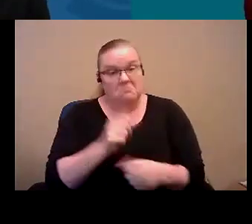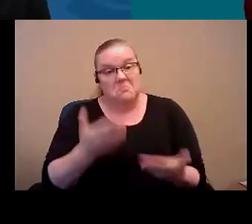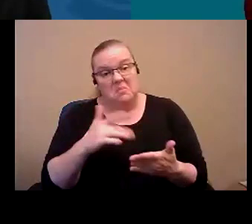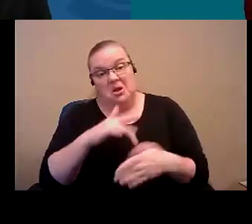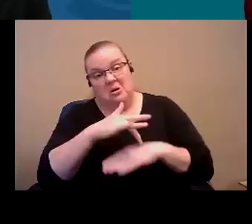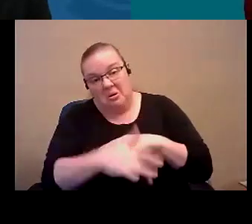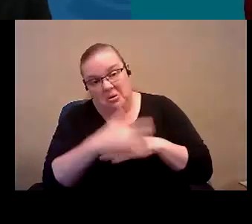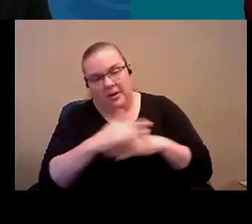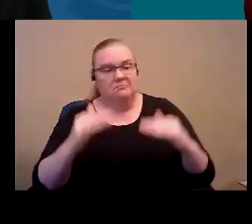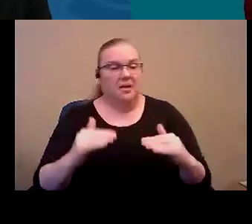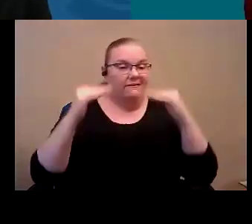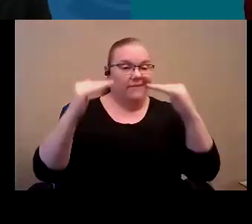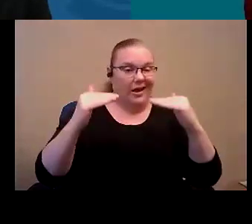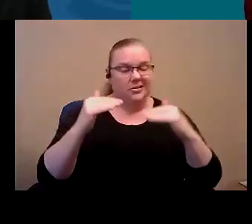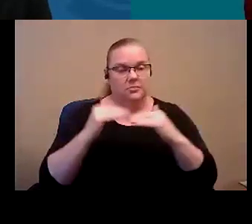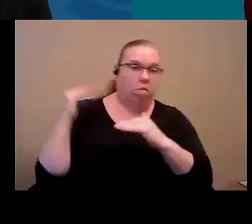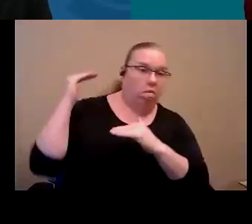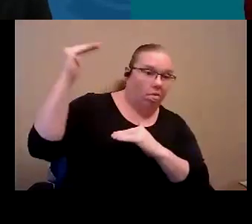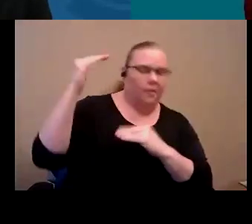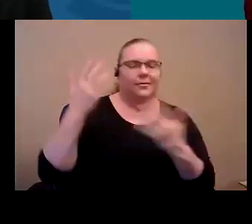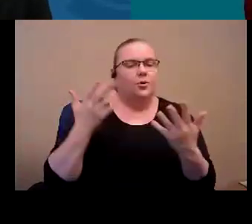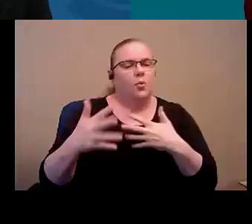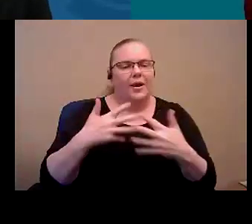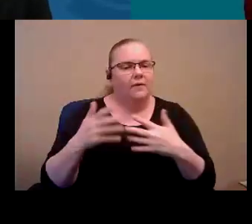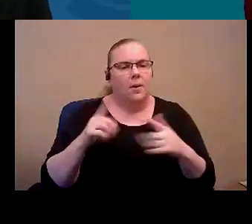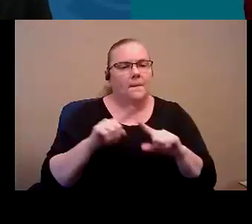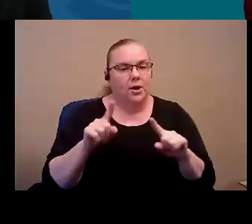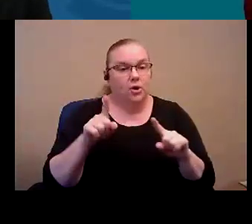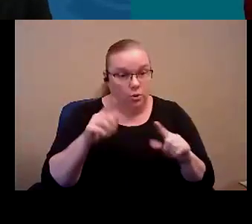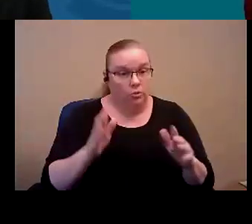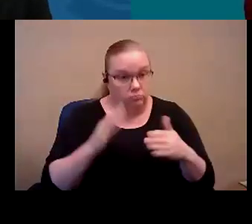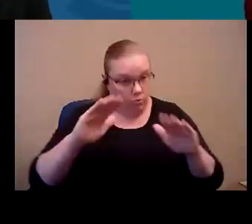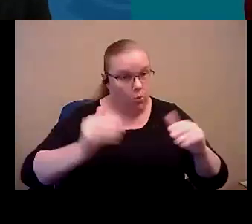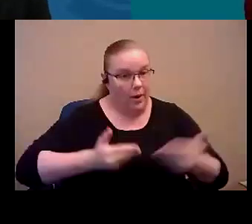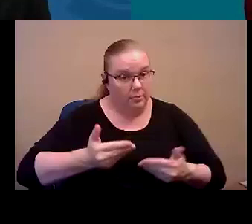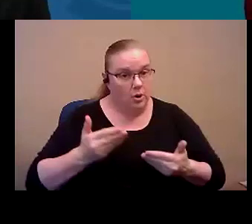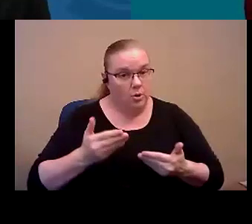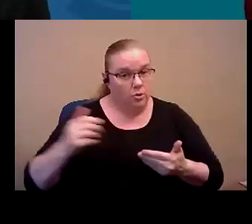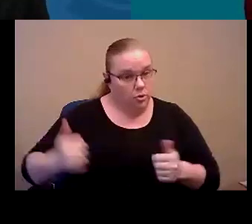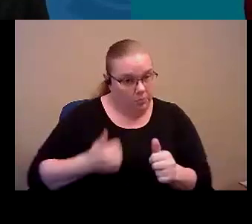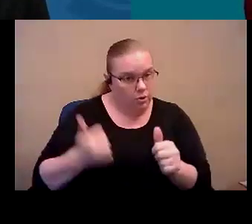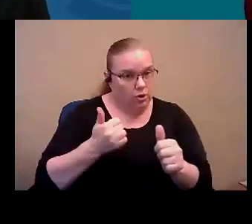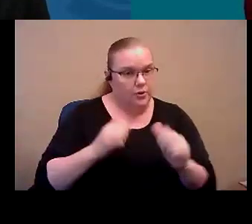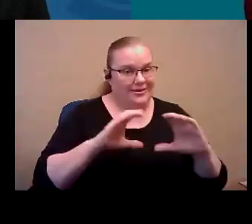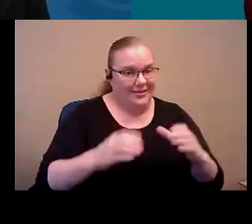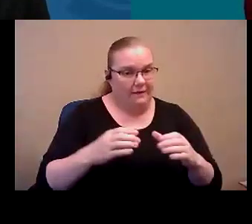advanced stages. As Martha said, you're welcome to pursue this set of opportunities, so that self-assessment,